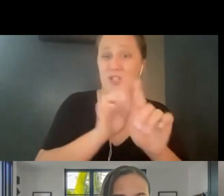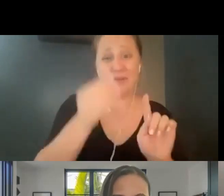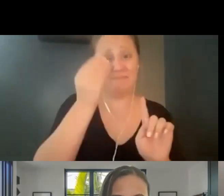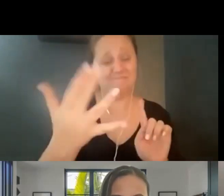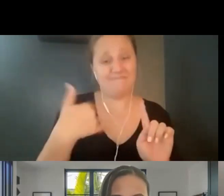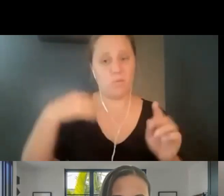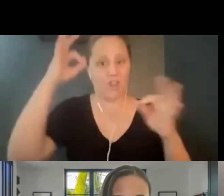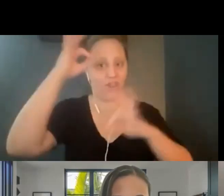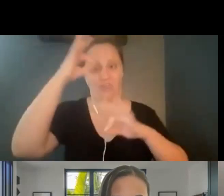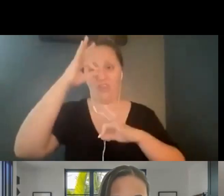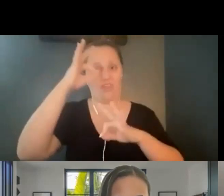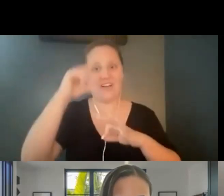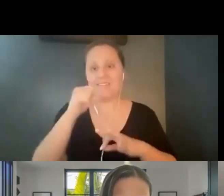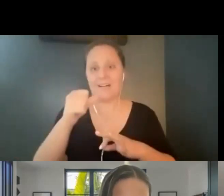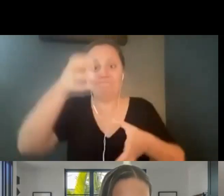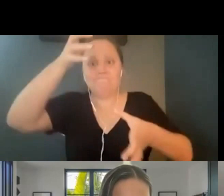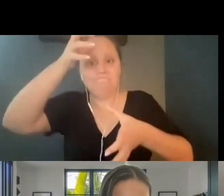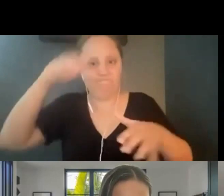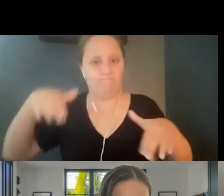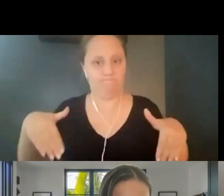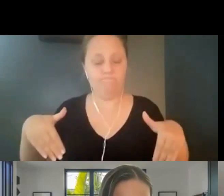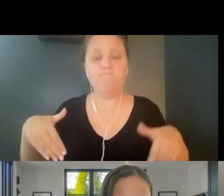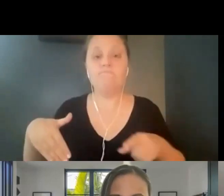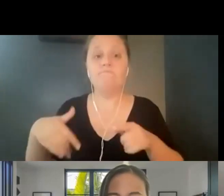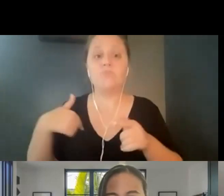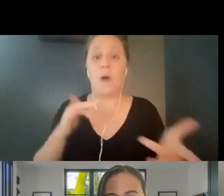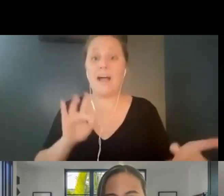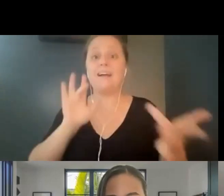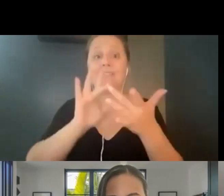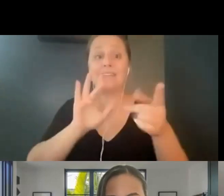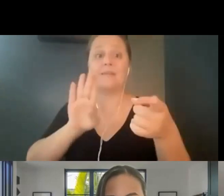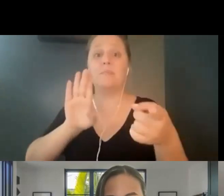So, I reached out Beth was one of the first people that I reached out to